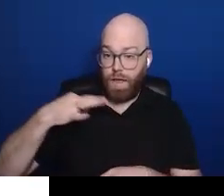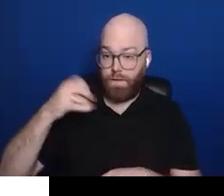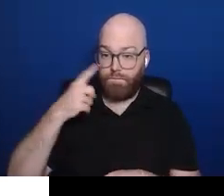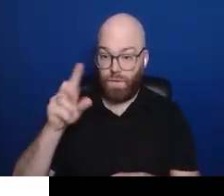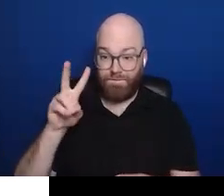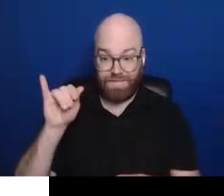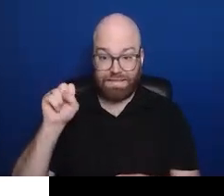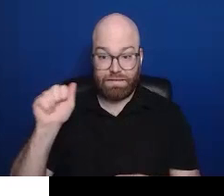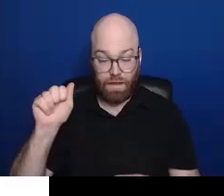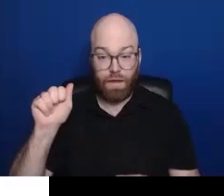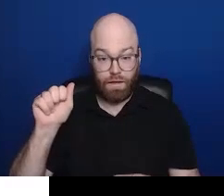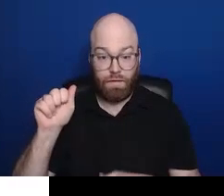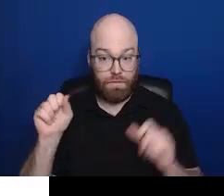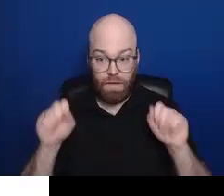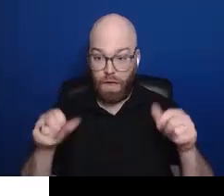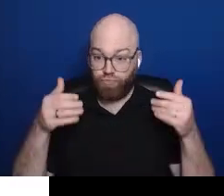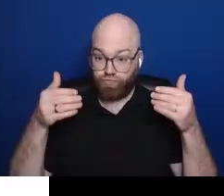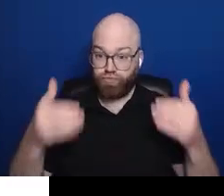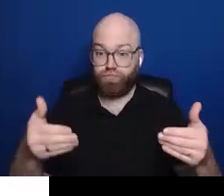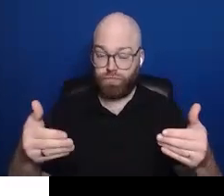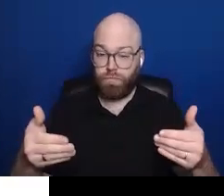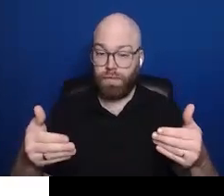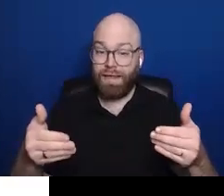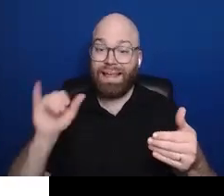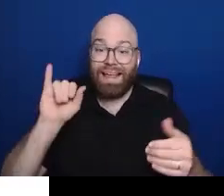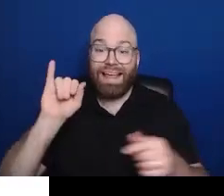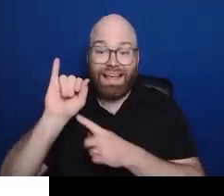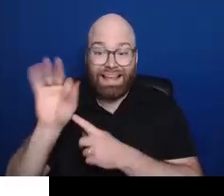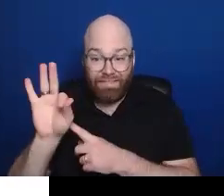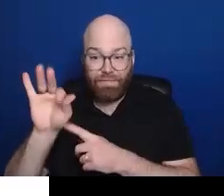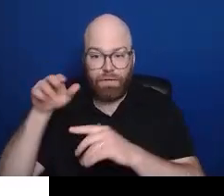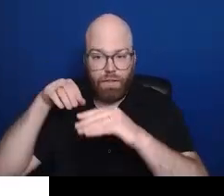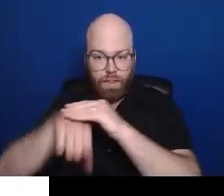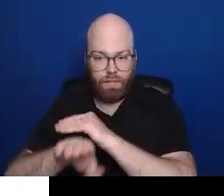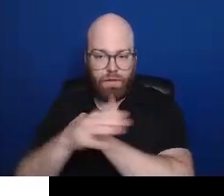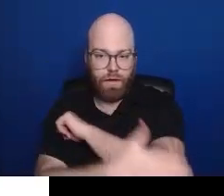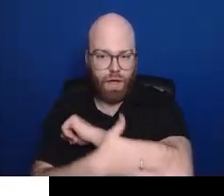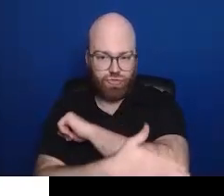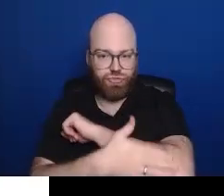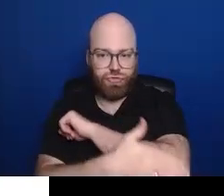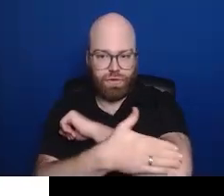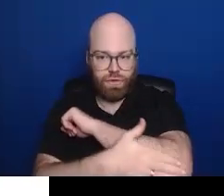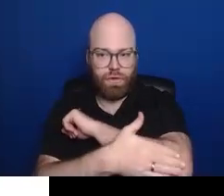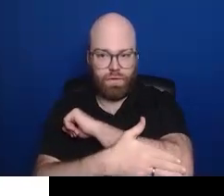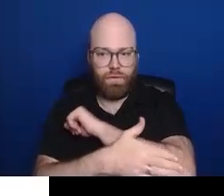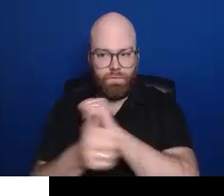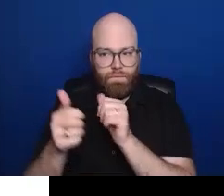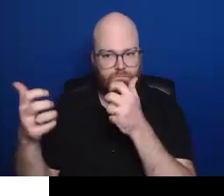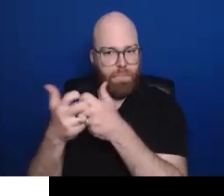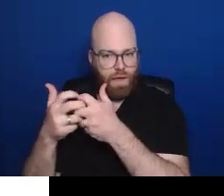Can do so if they entered lawfully, let's say, with, a tourist visa, for instance, or somebody,